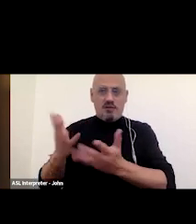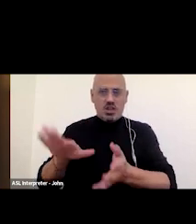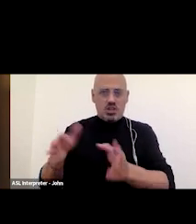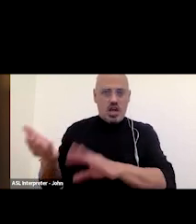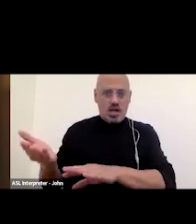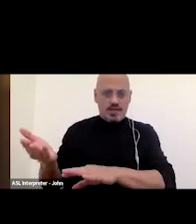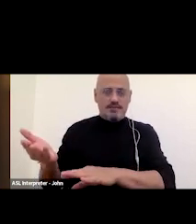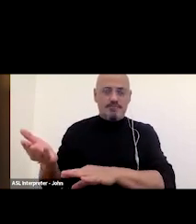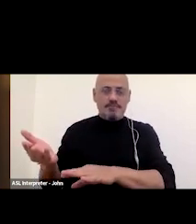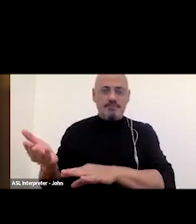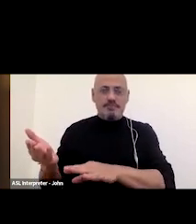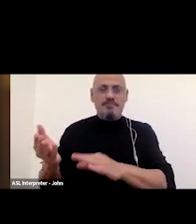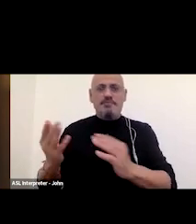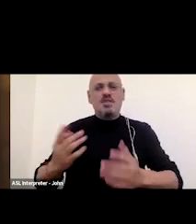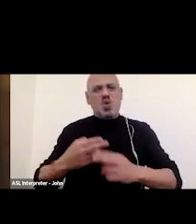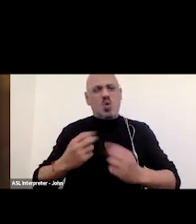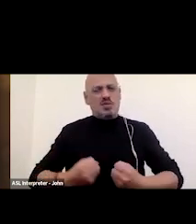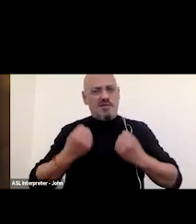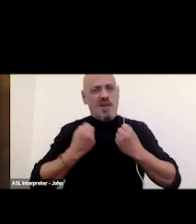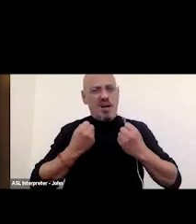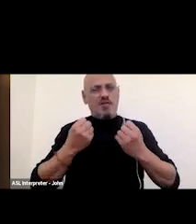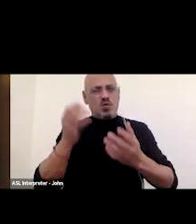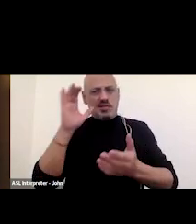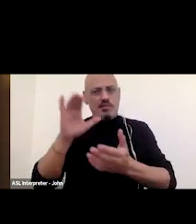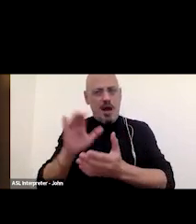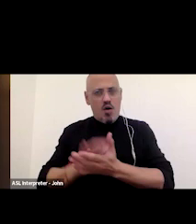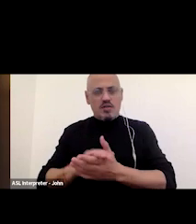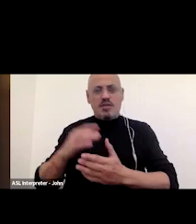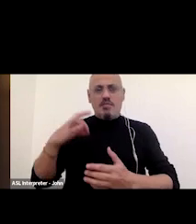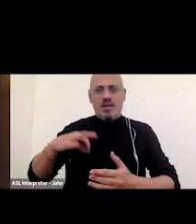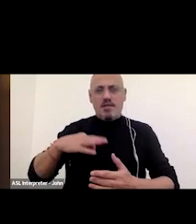So a surviving spouse benefits or widower benefits